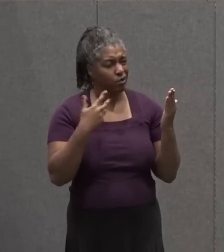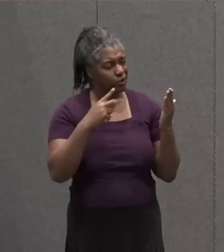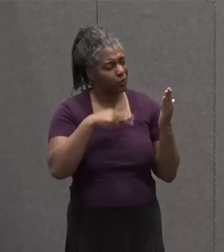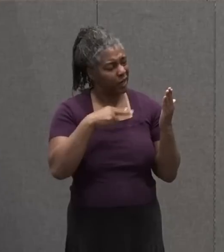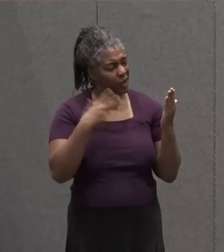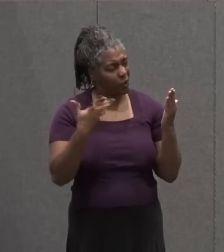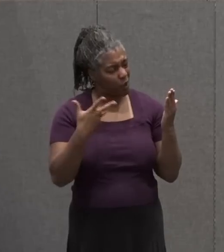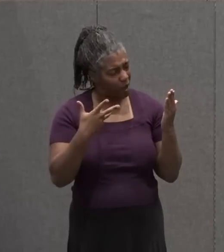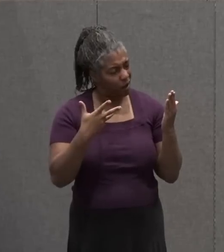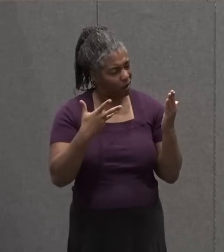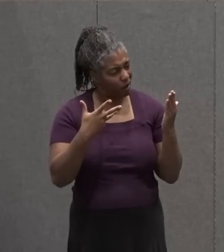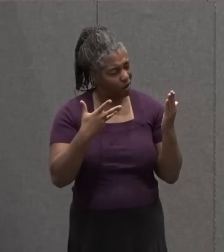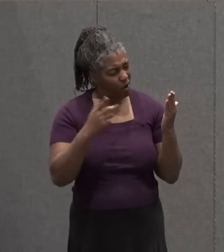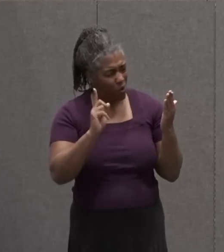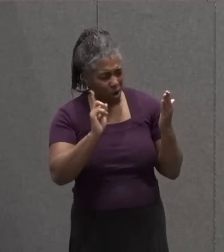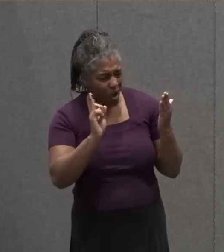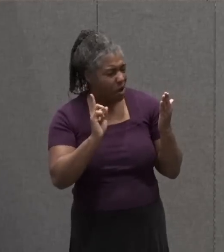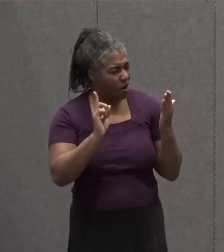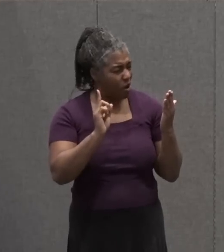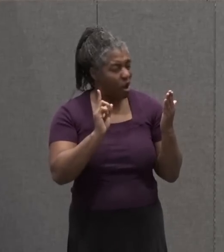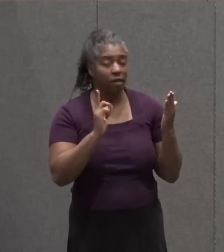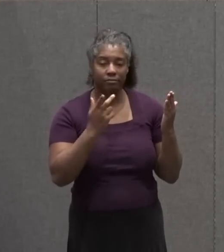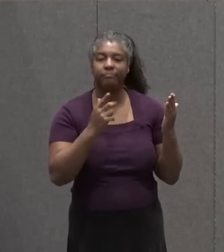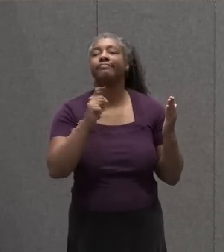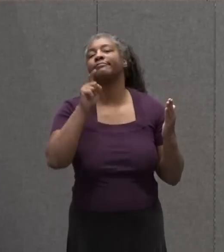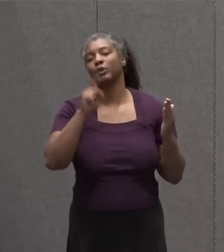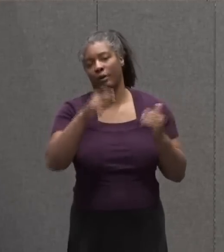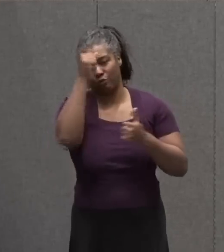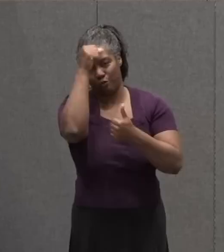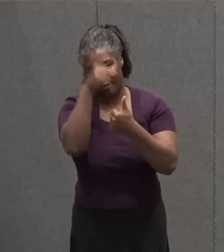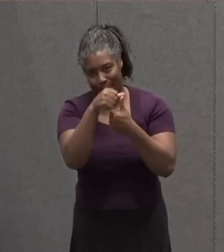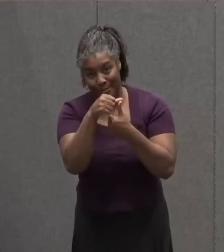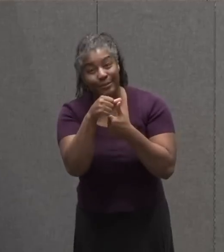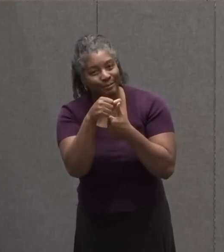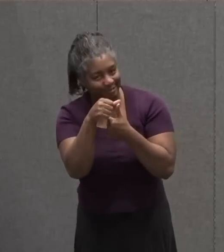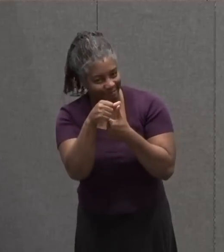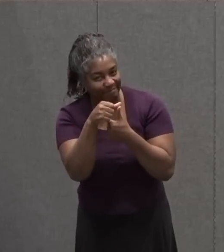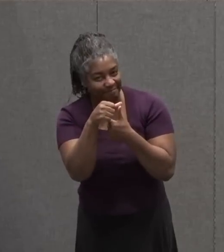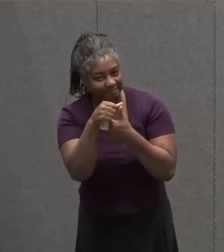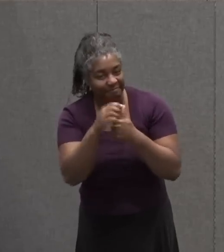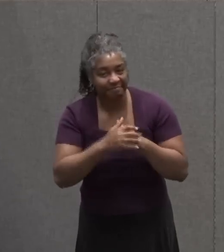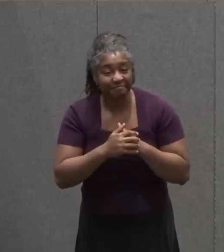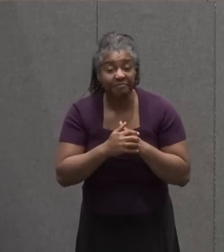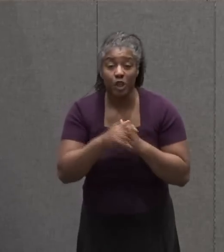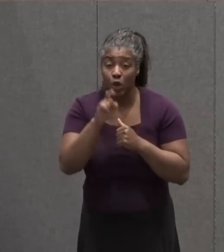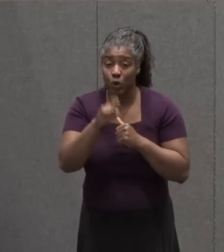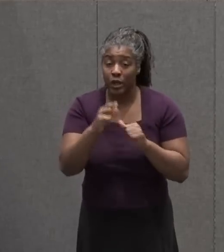Maybe also we need to use our remember power when we're listening to instructions